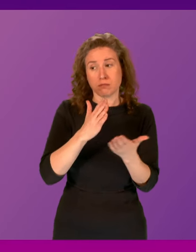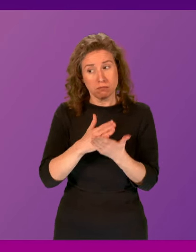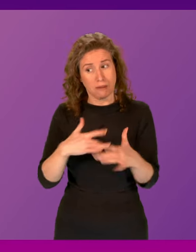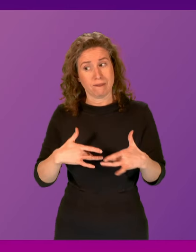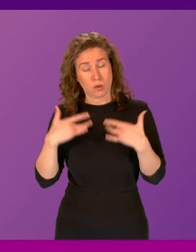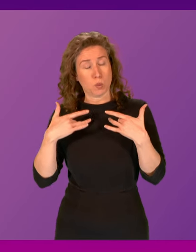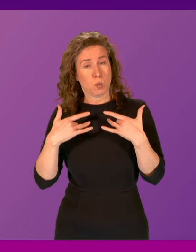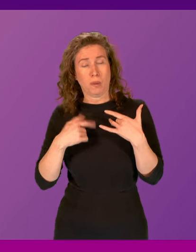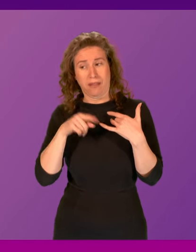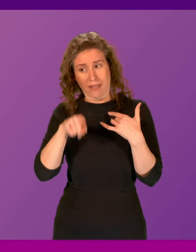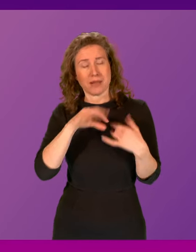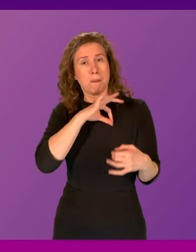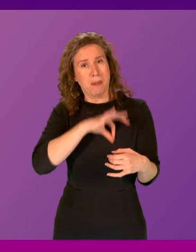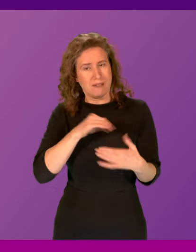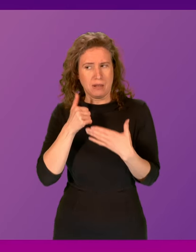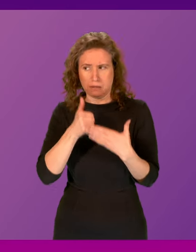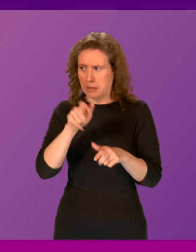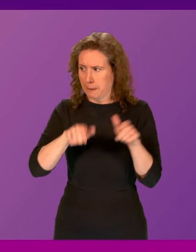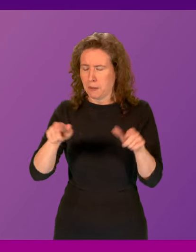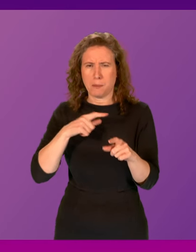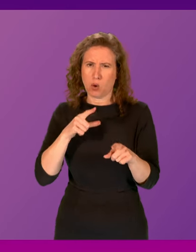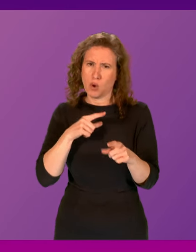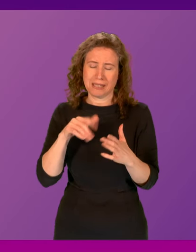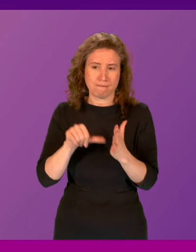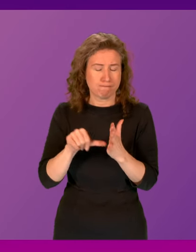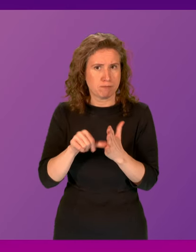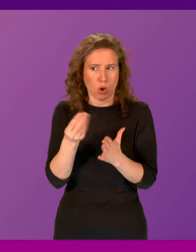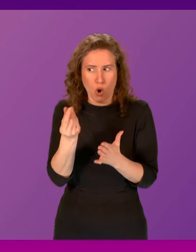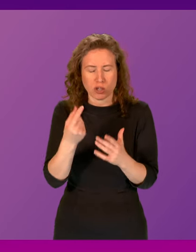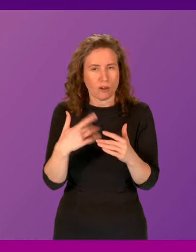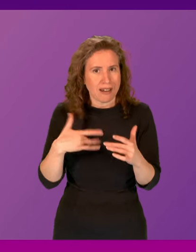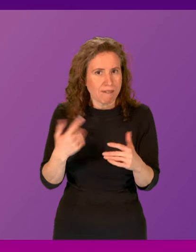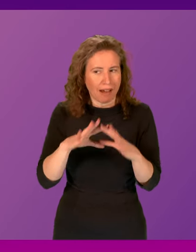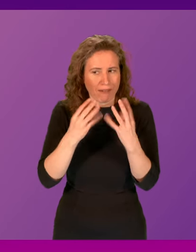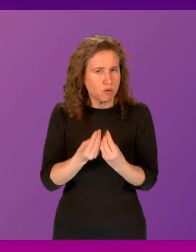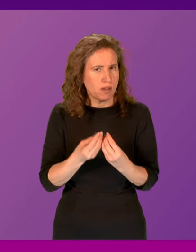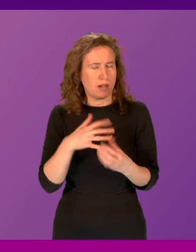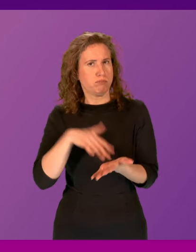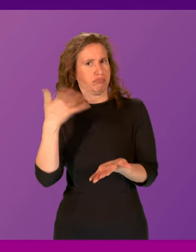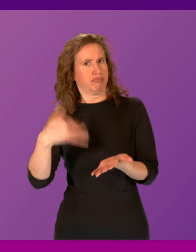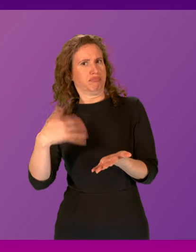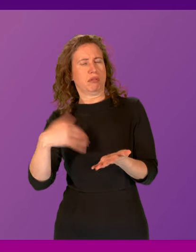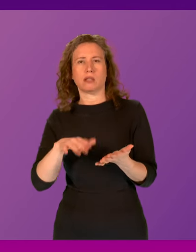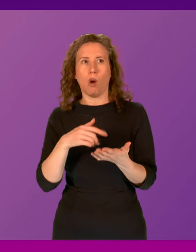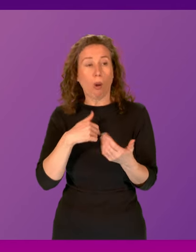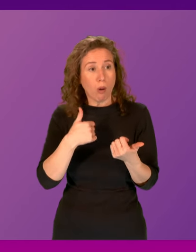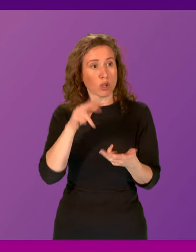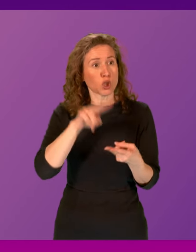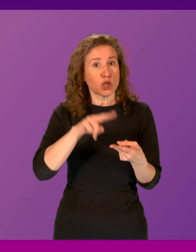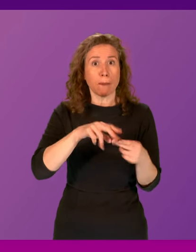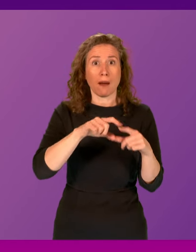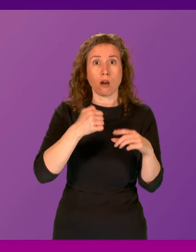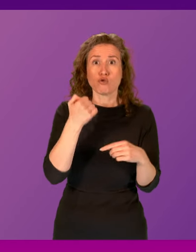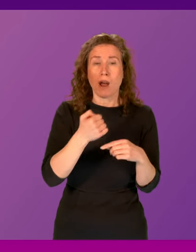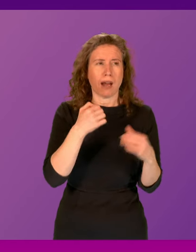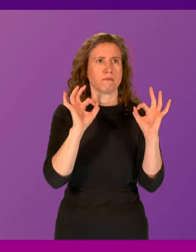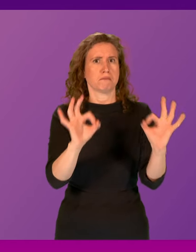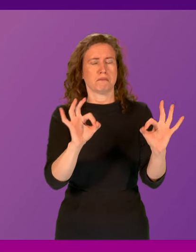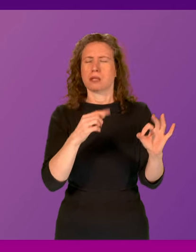many during these tough times that have been caused by the cost of living crisis. Can the First Minister give an indication of